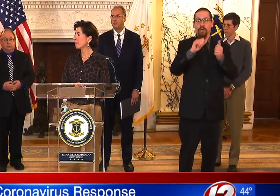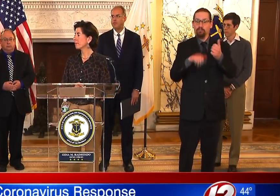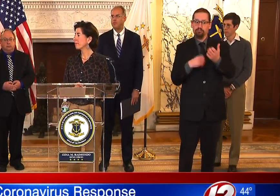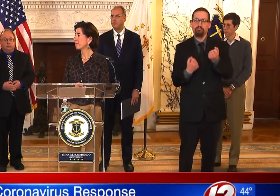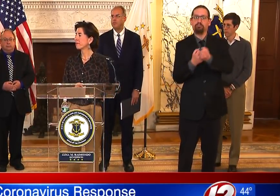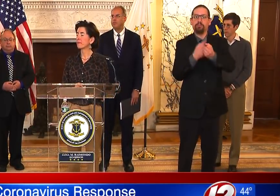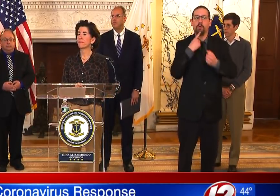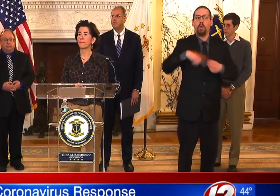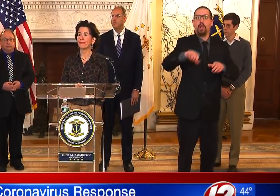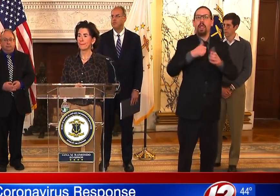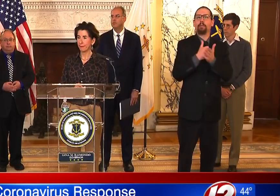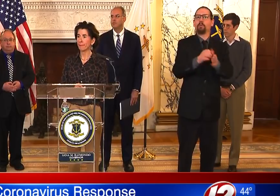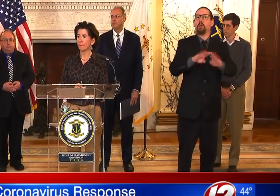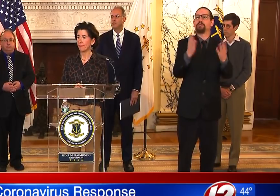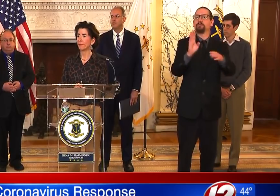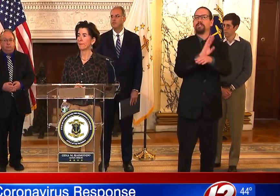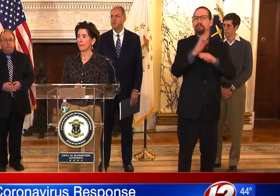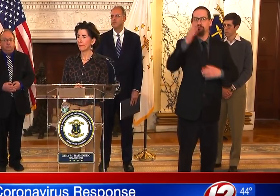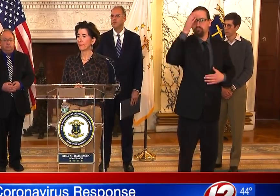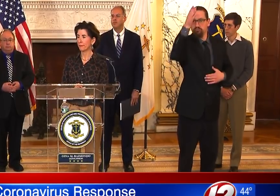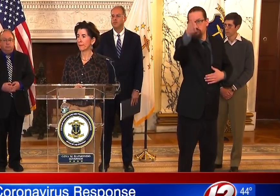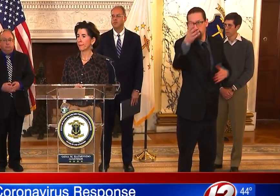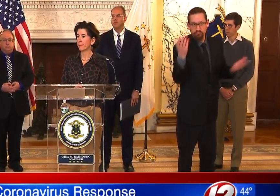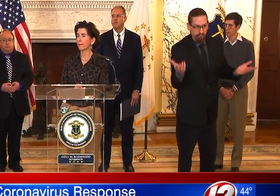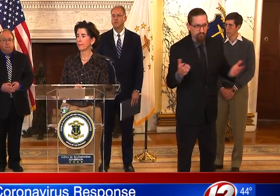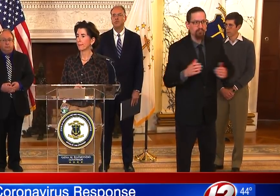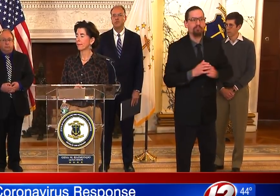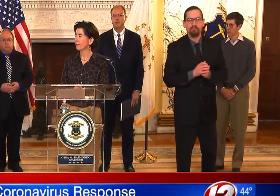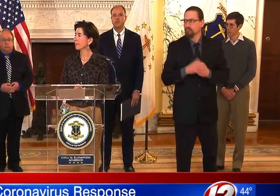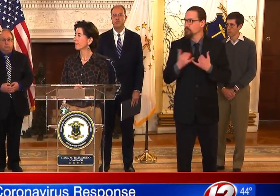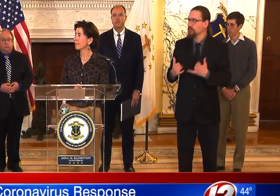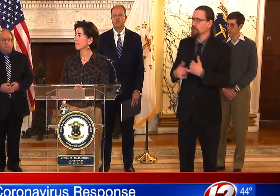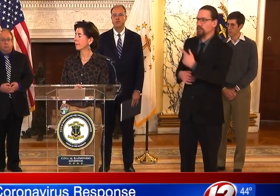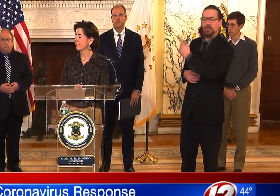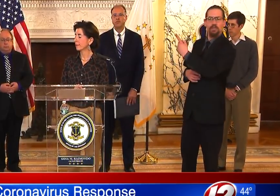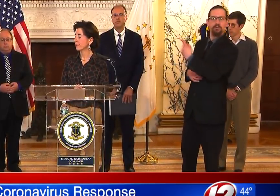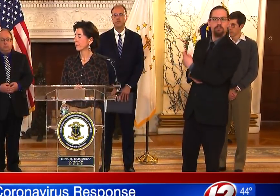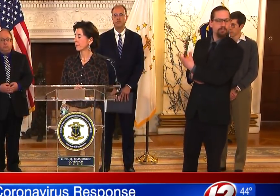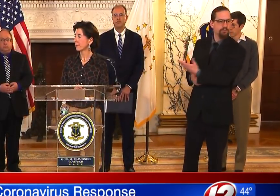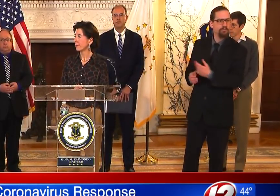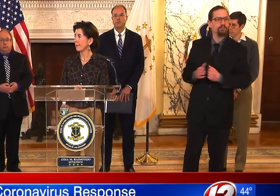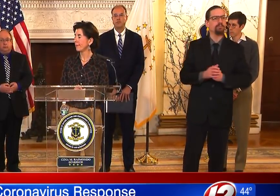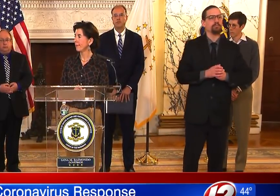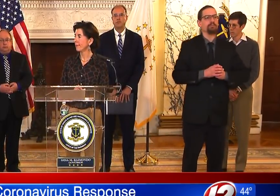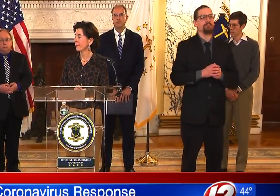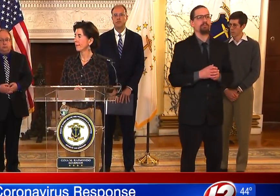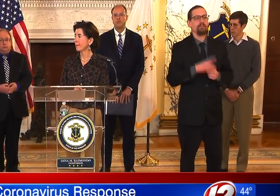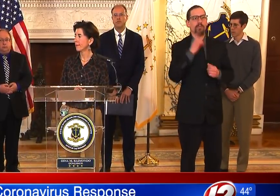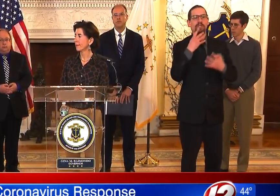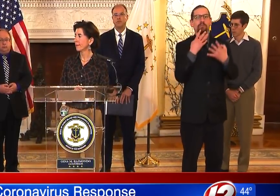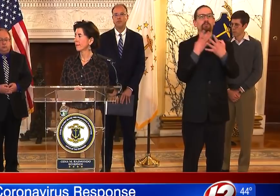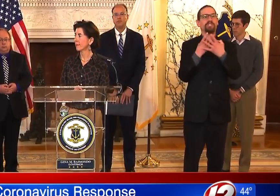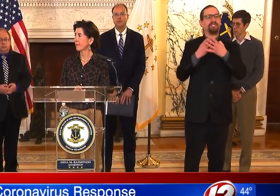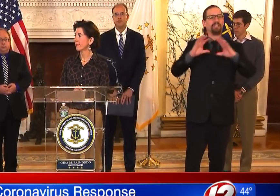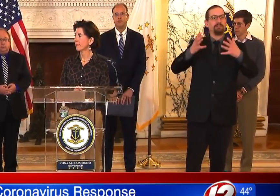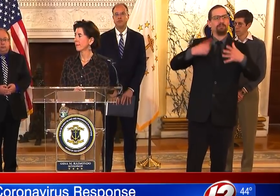A WAY THAT KEEPS US SAFE. WE WILL BEGIN WITH QUESTIONS.